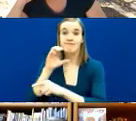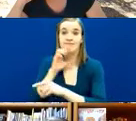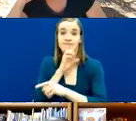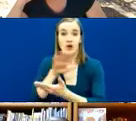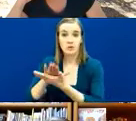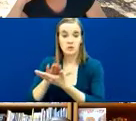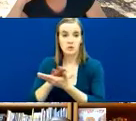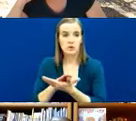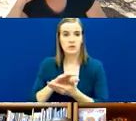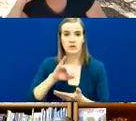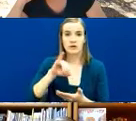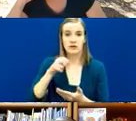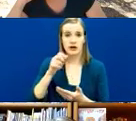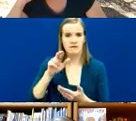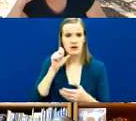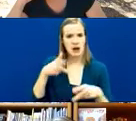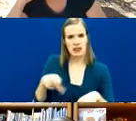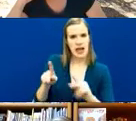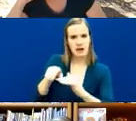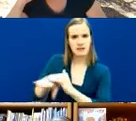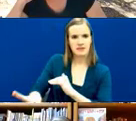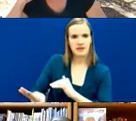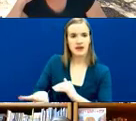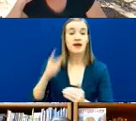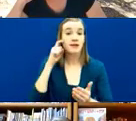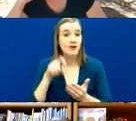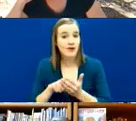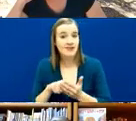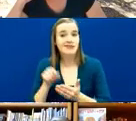are a lot of images in the book of someone with a finger pointing. And this